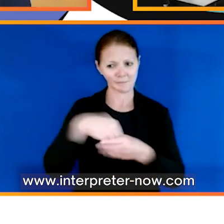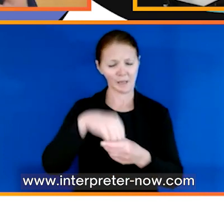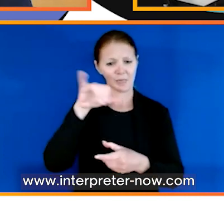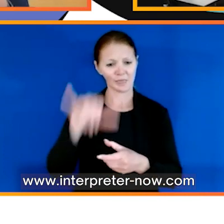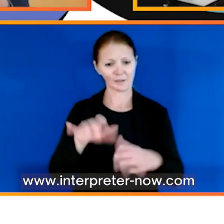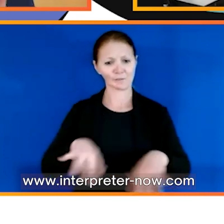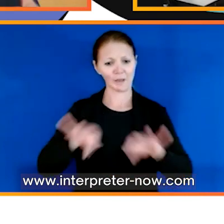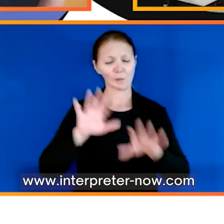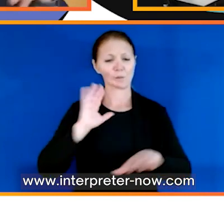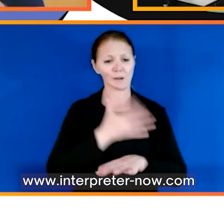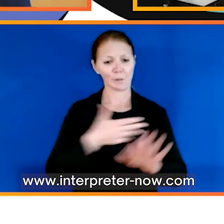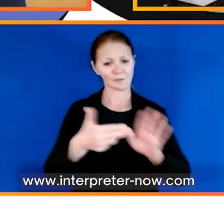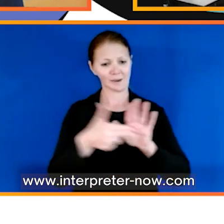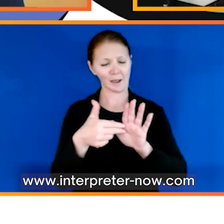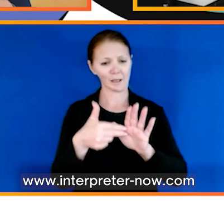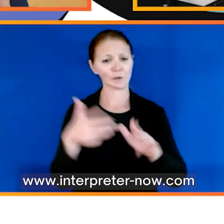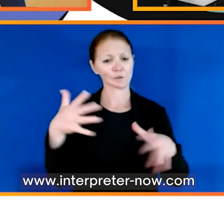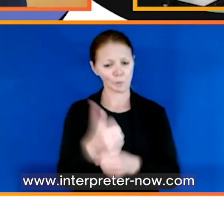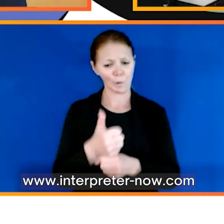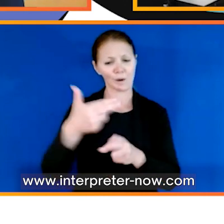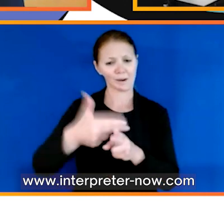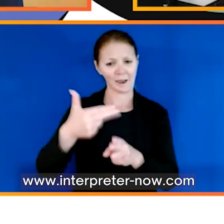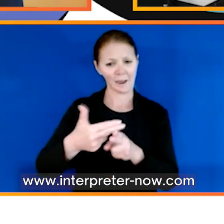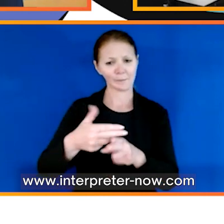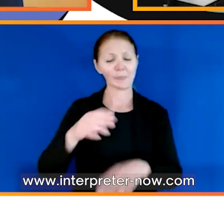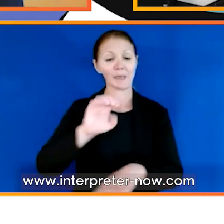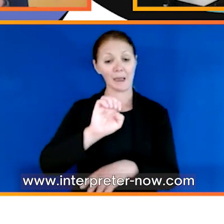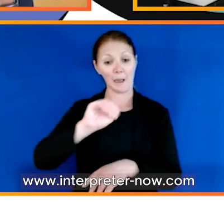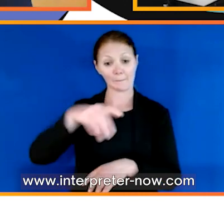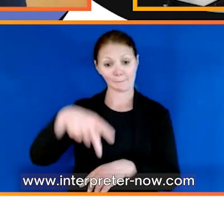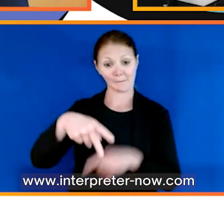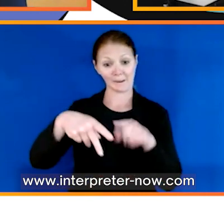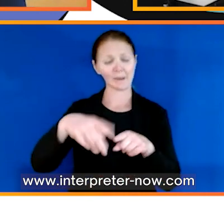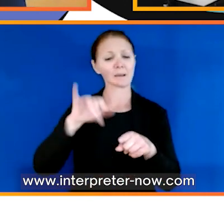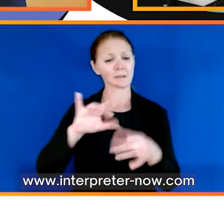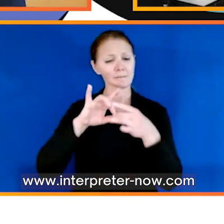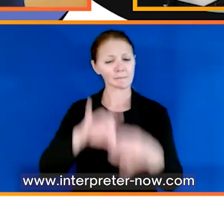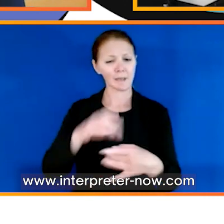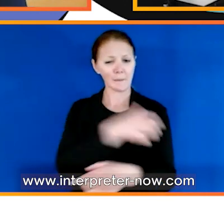So we're excited to have those values embedded in our tagline shorter name.